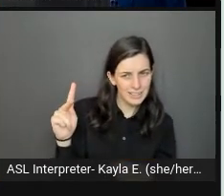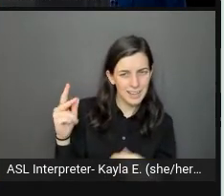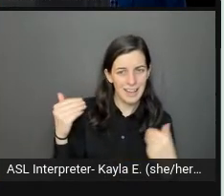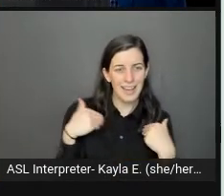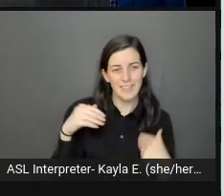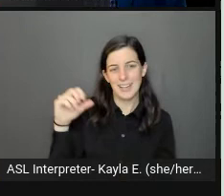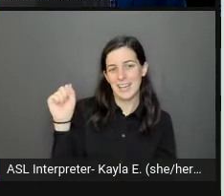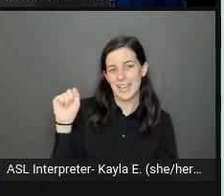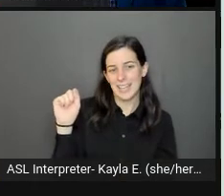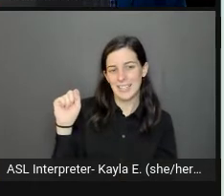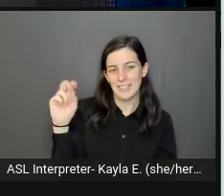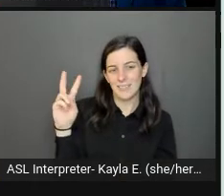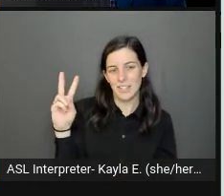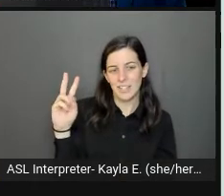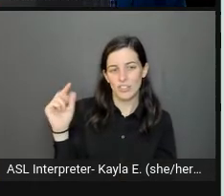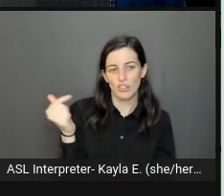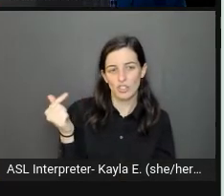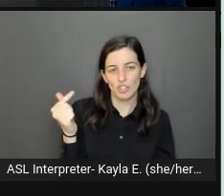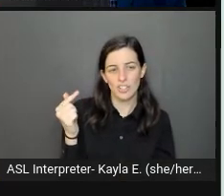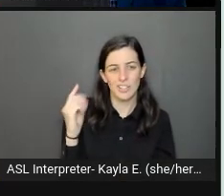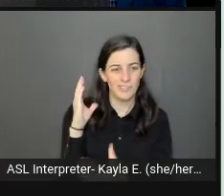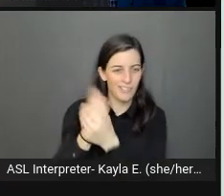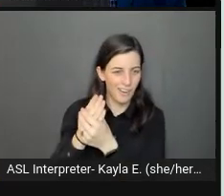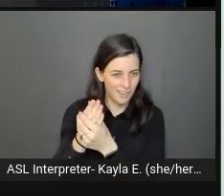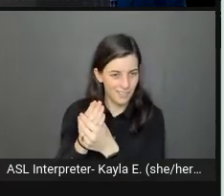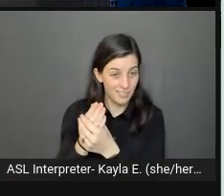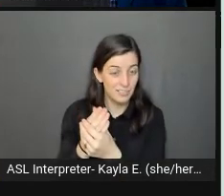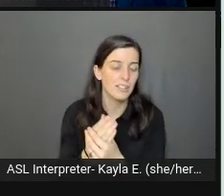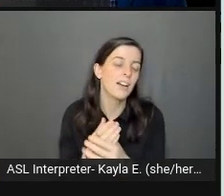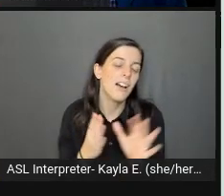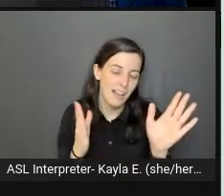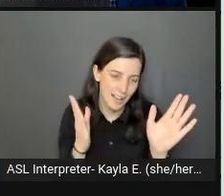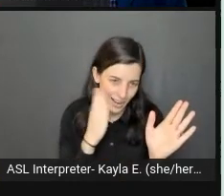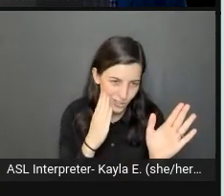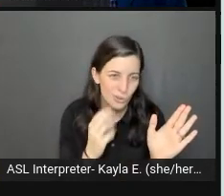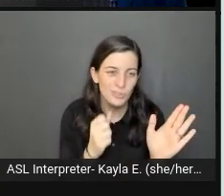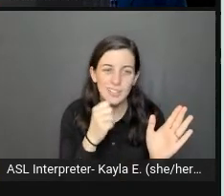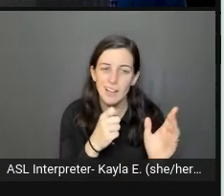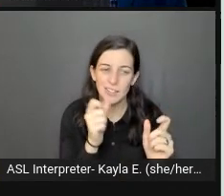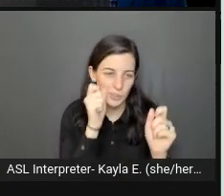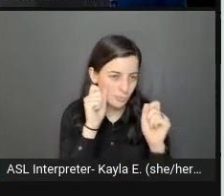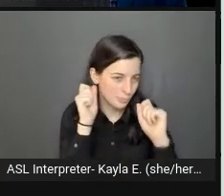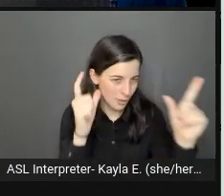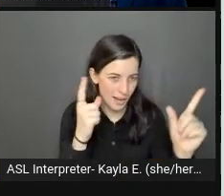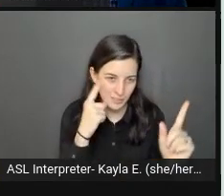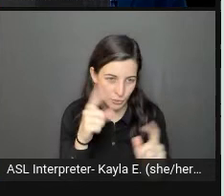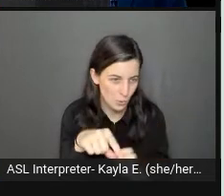Now that's not a surprise to you but at the SVG file